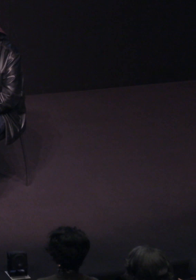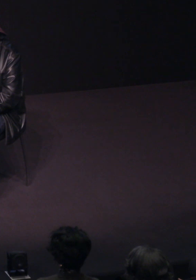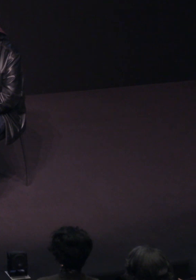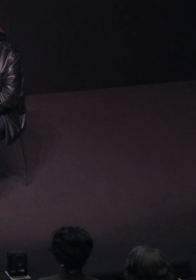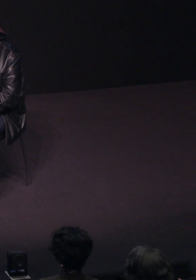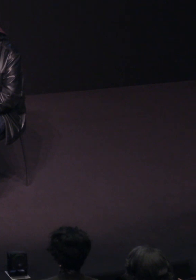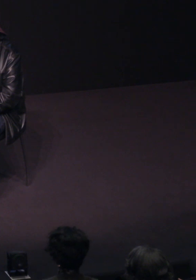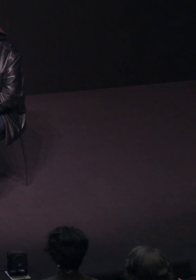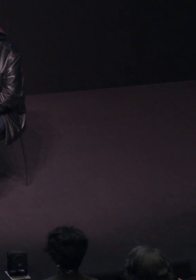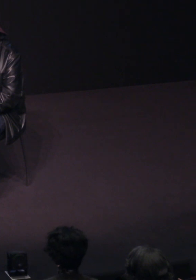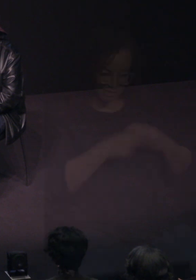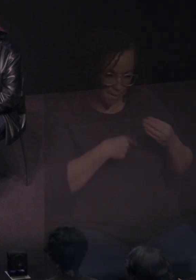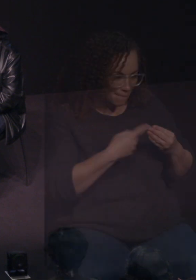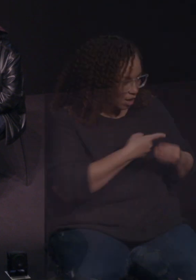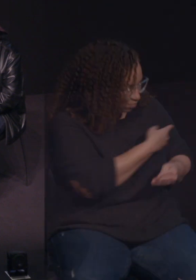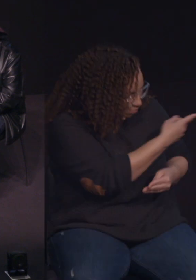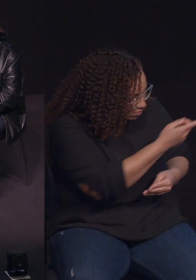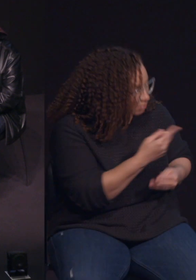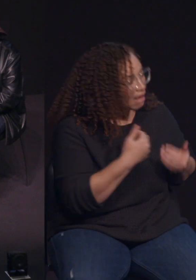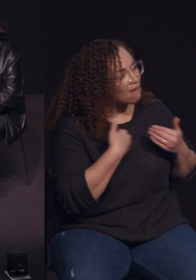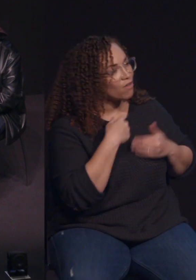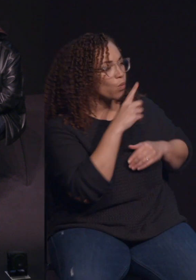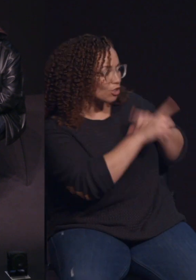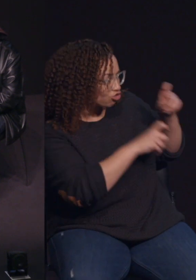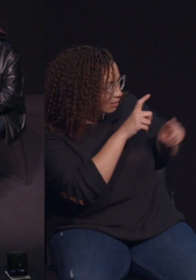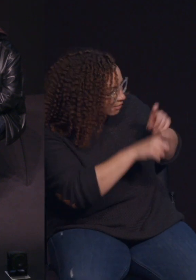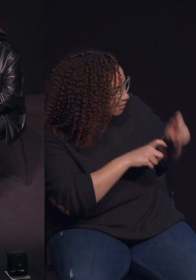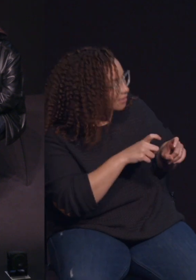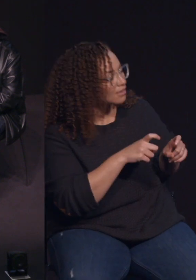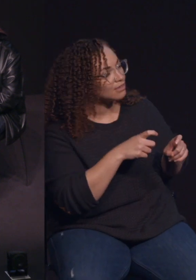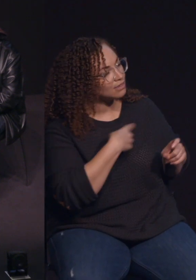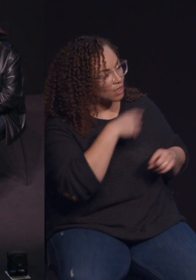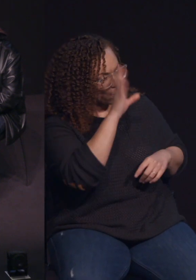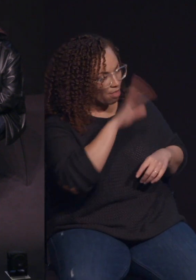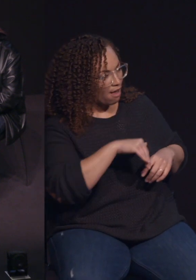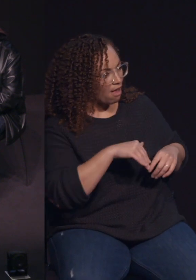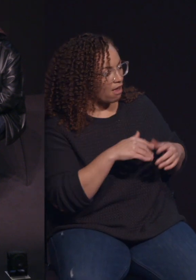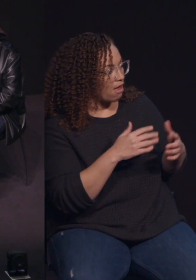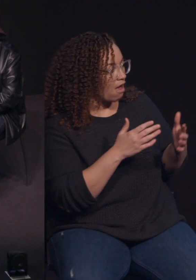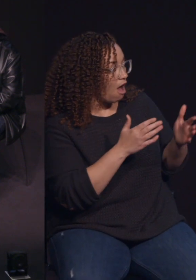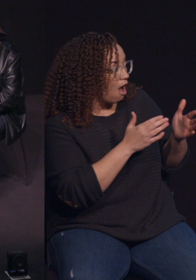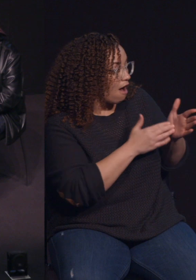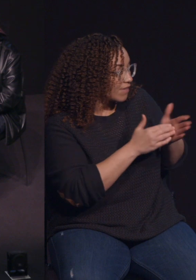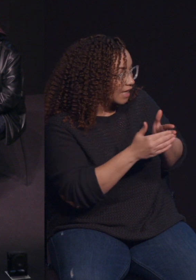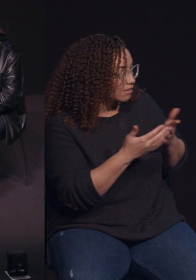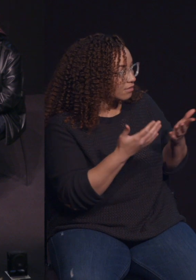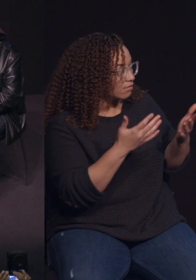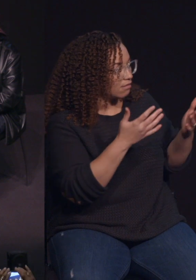I have the questions as a container and I know that so often the magic of these conversations is letting them,